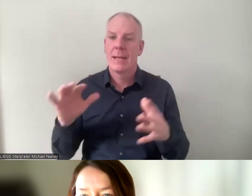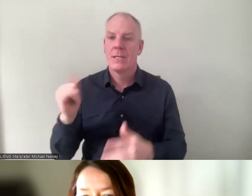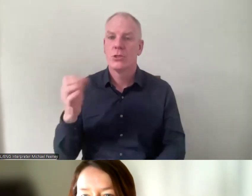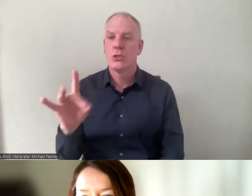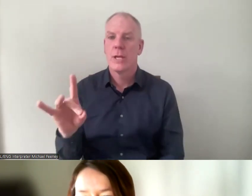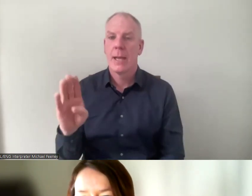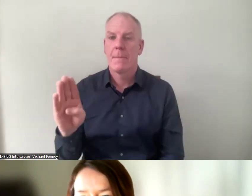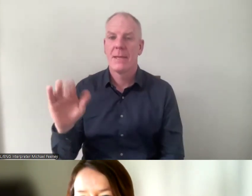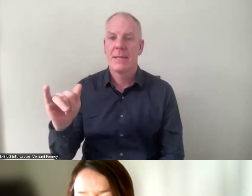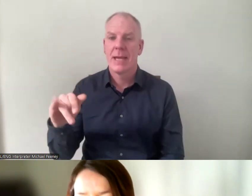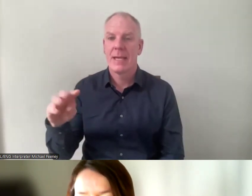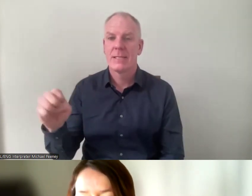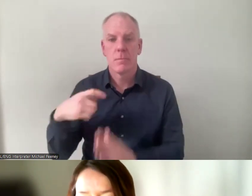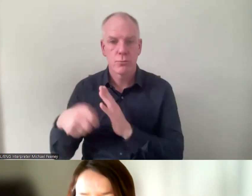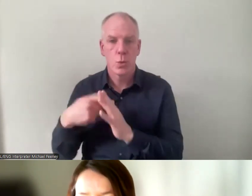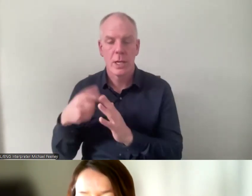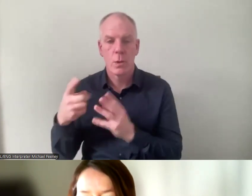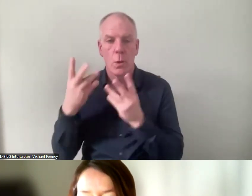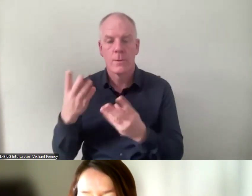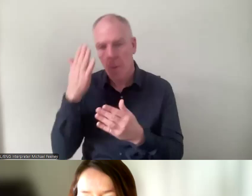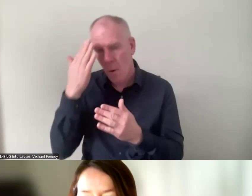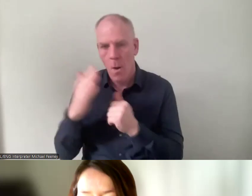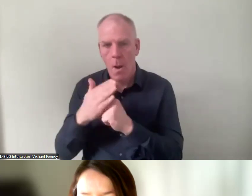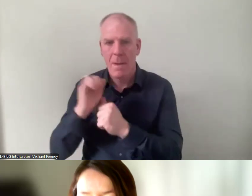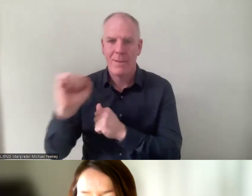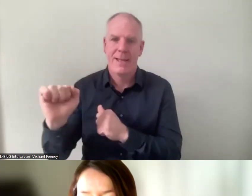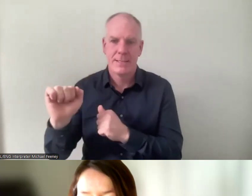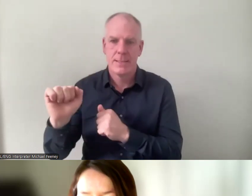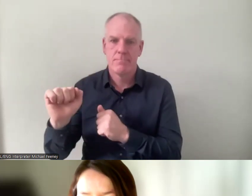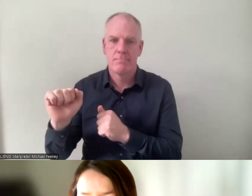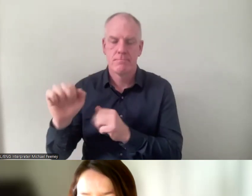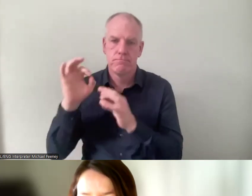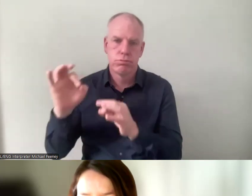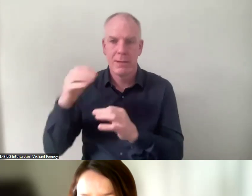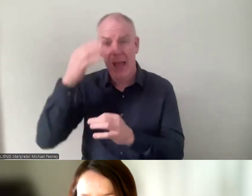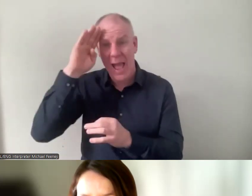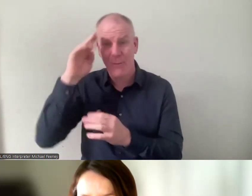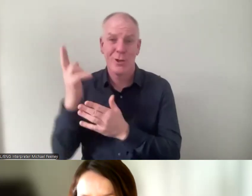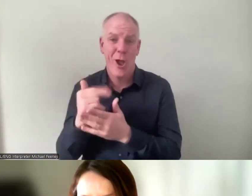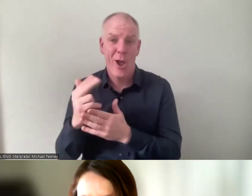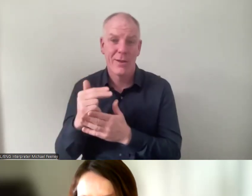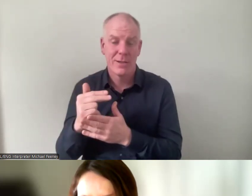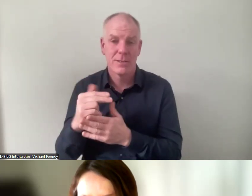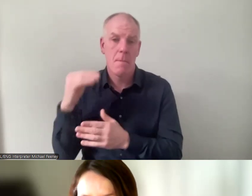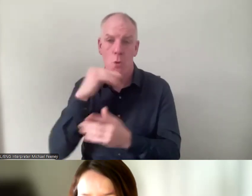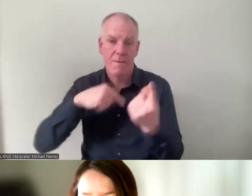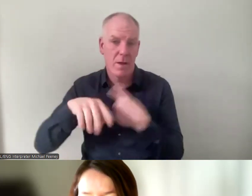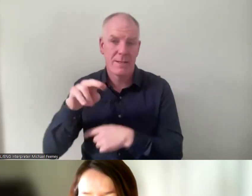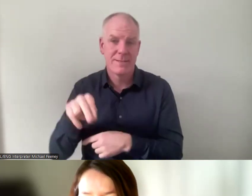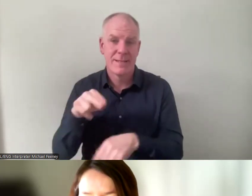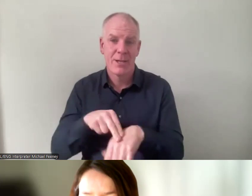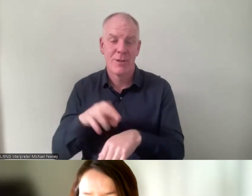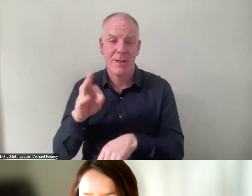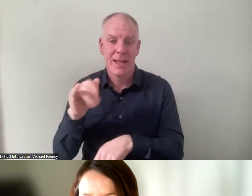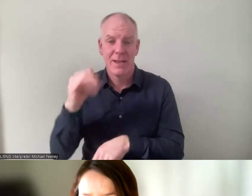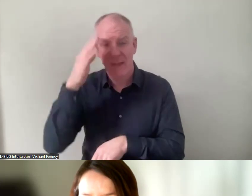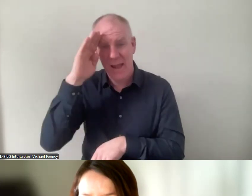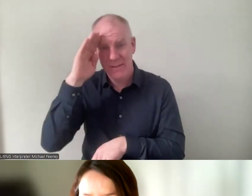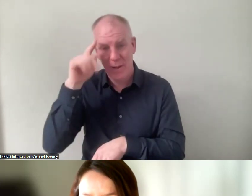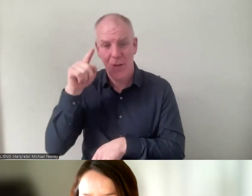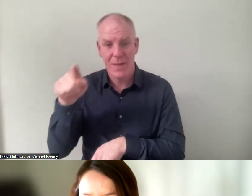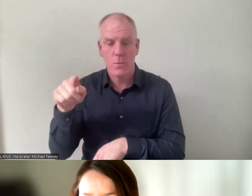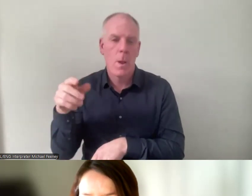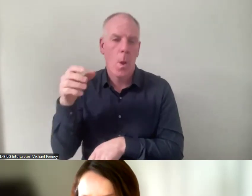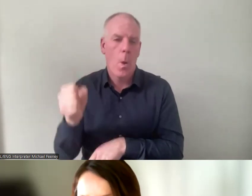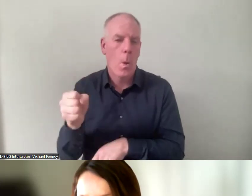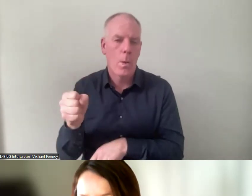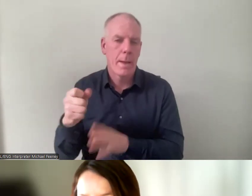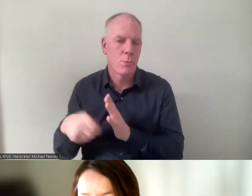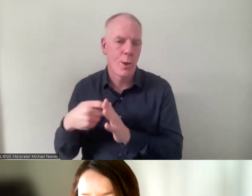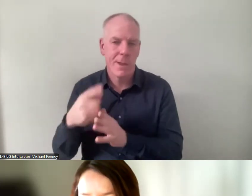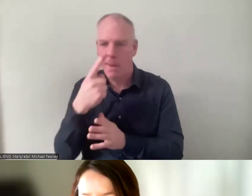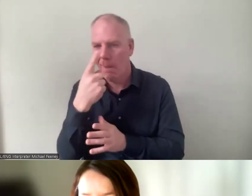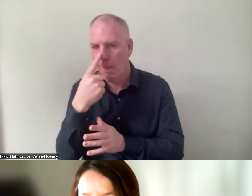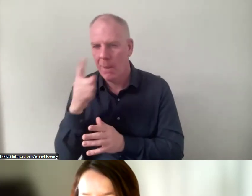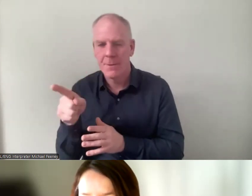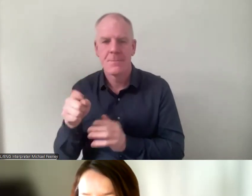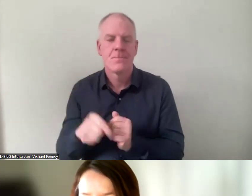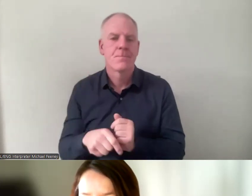project, because we really want to know more about this amazing, incredible Irish artist that is very important for us. So we'll keep you posted about that. And we